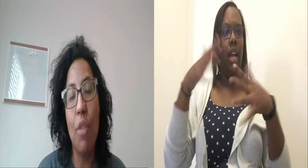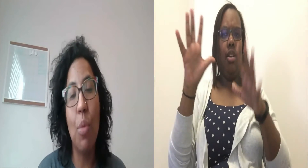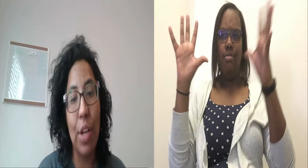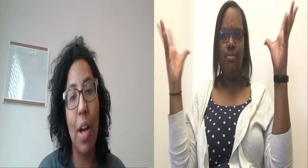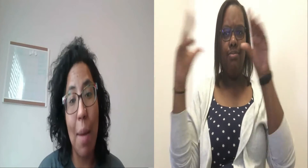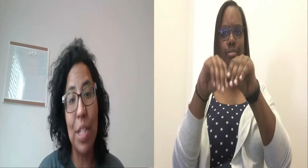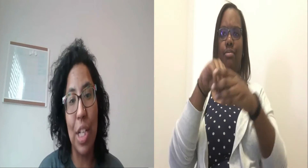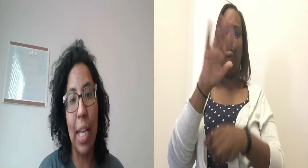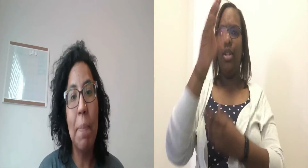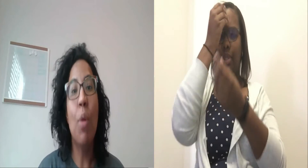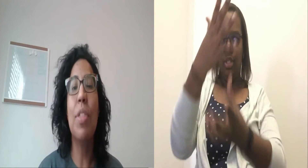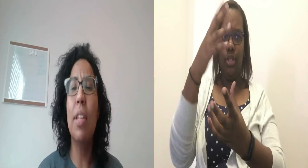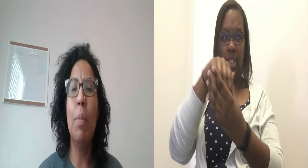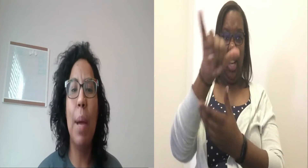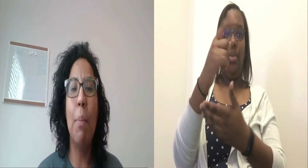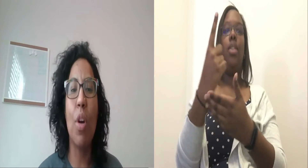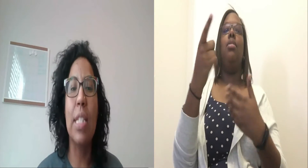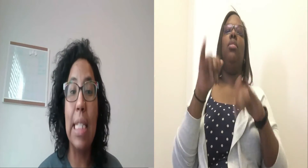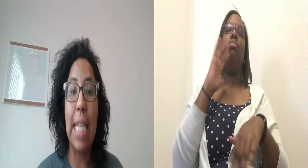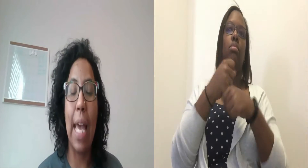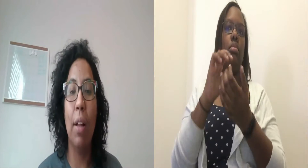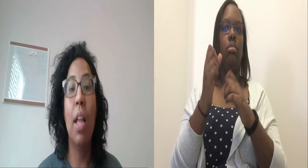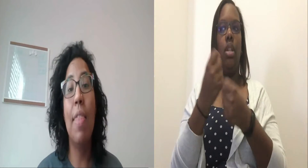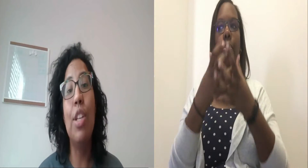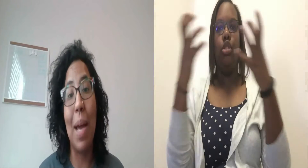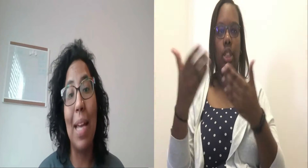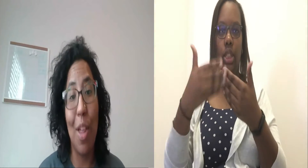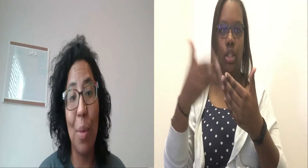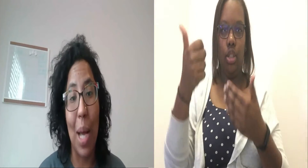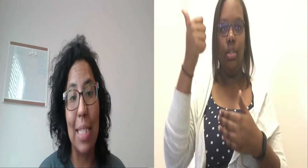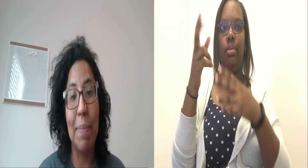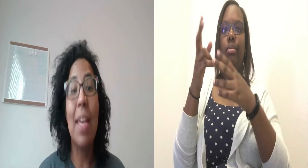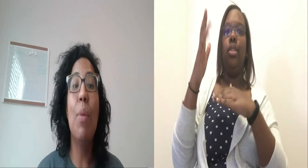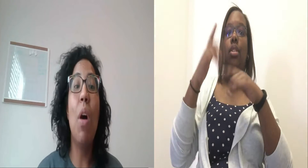what you're accomplishing with a little bit more detail than you might otherwise it will